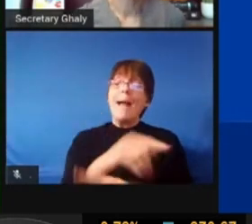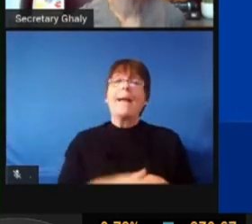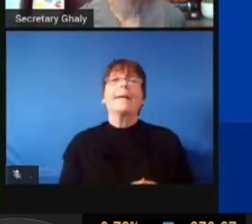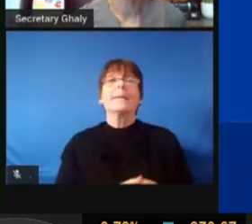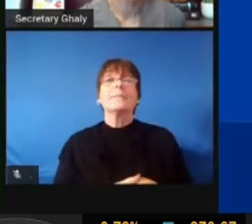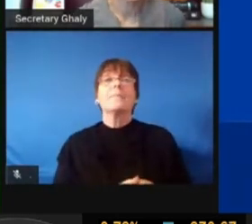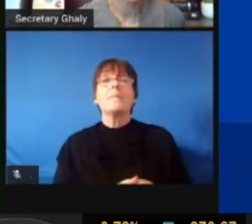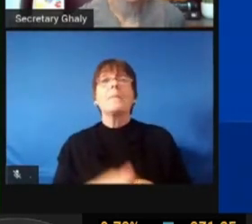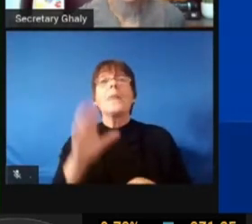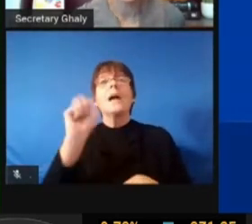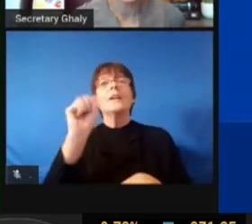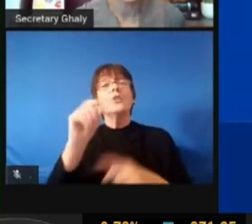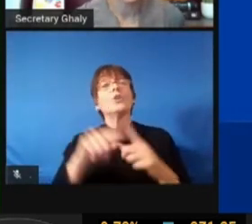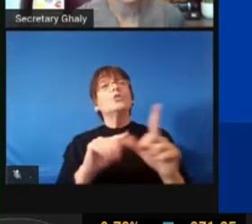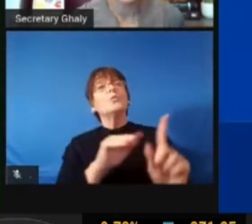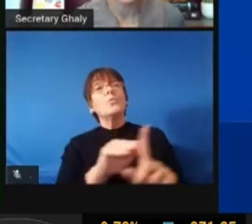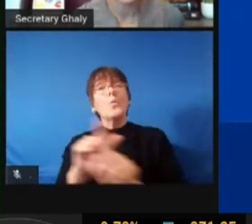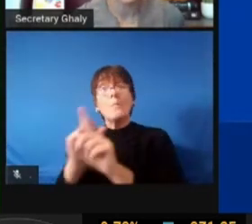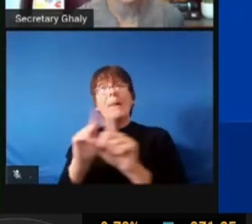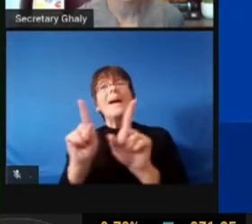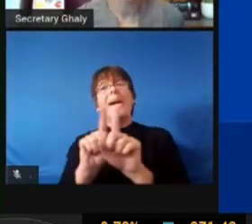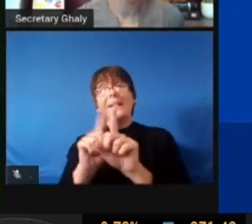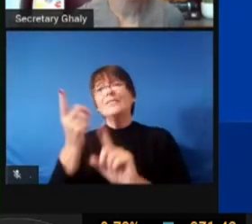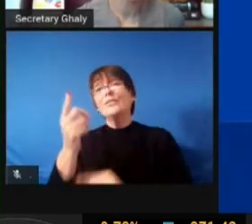WITH THESE INCREASES WE ARE NOT SEEN ANY COUNTIES MOVE FORWARD